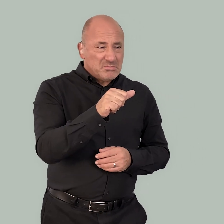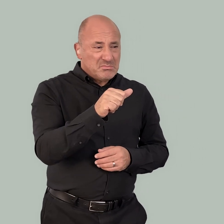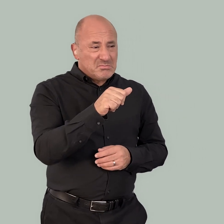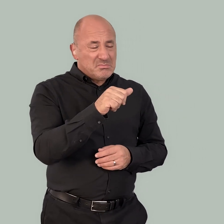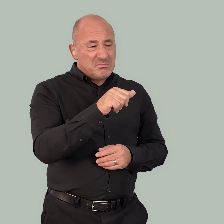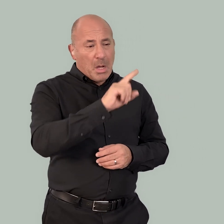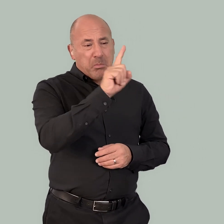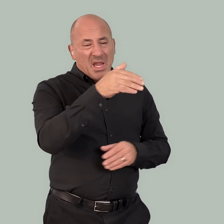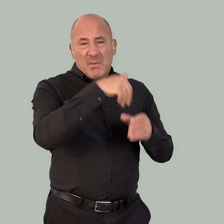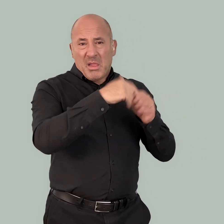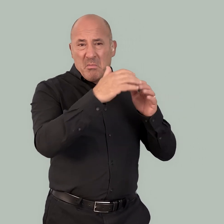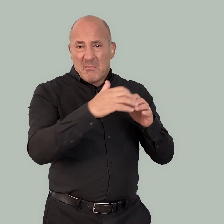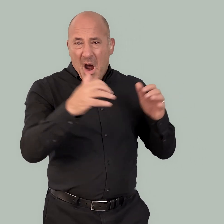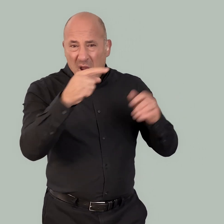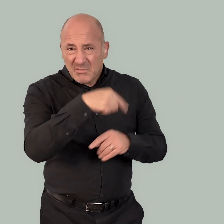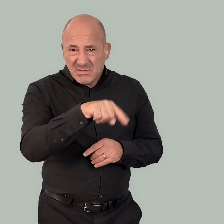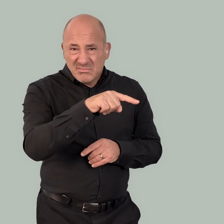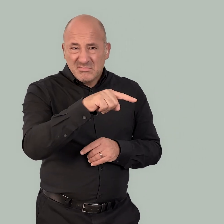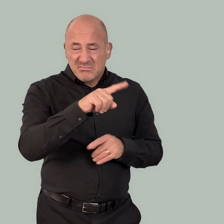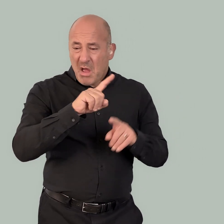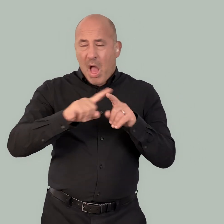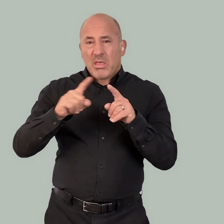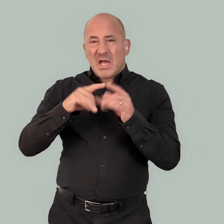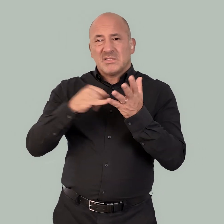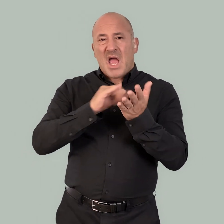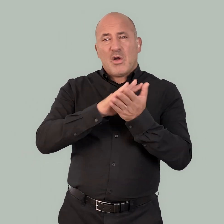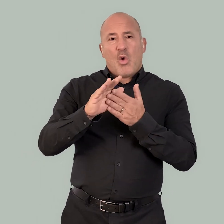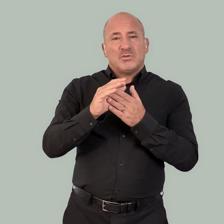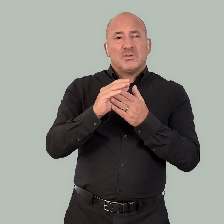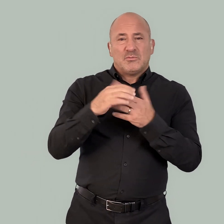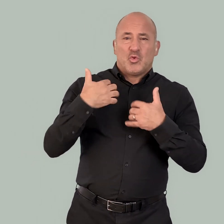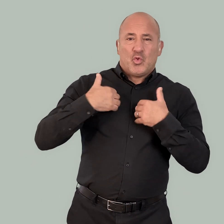parliamentarians and other stakeholders,